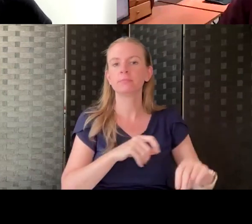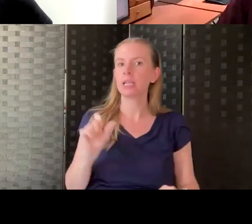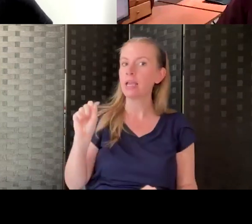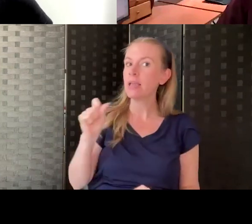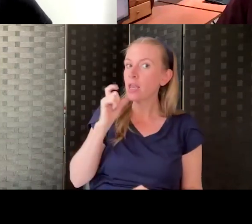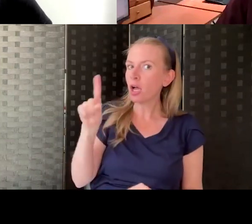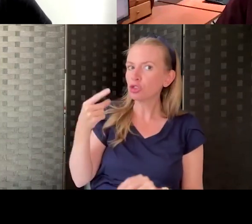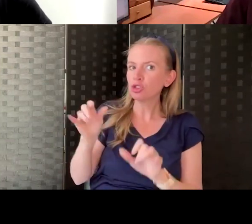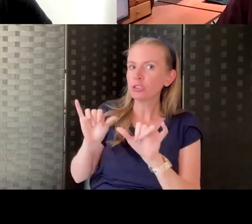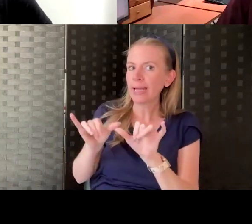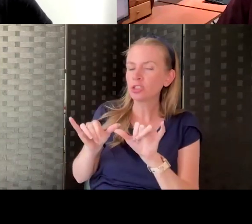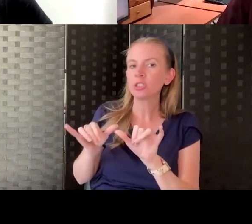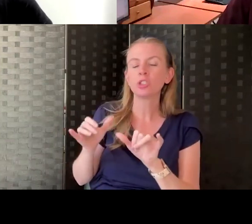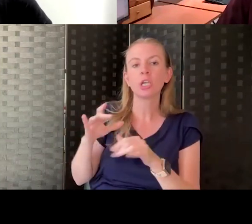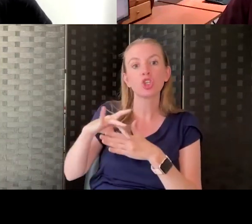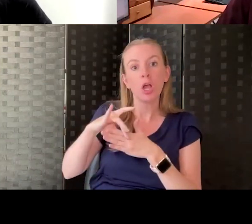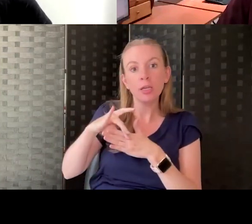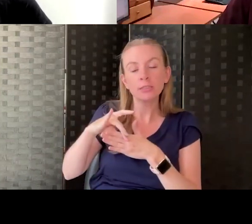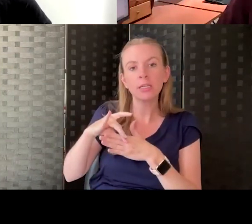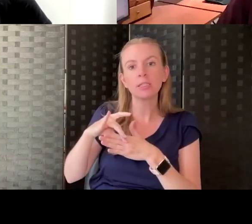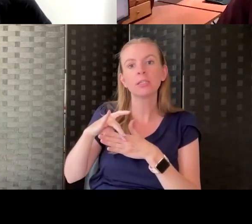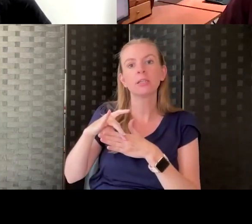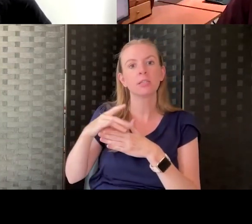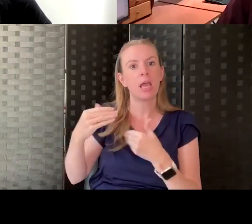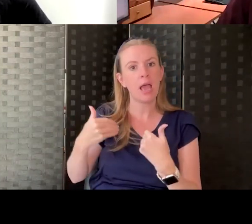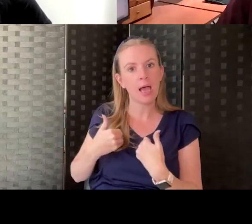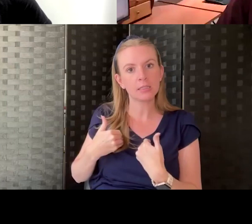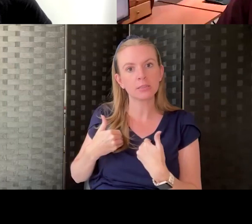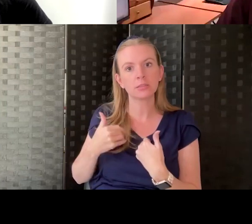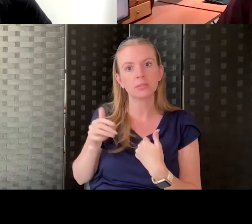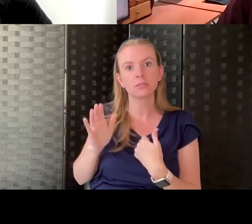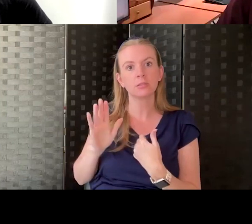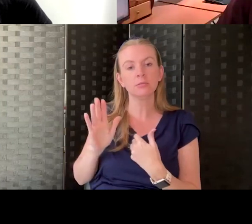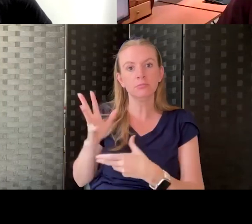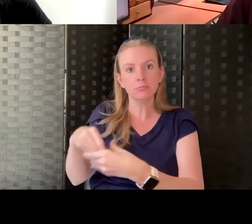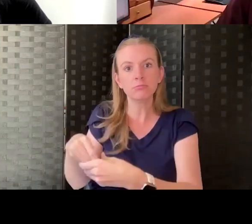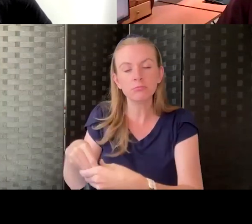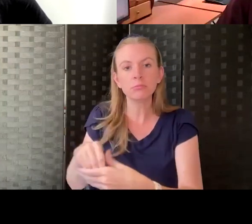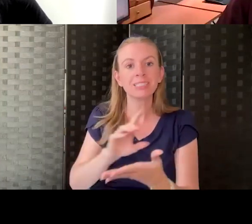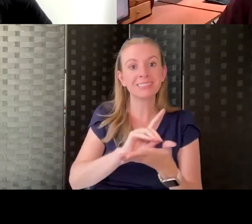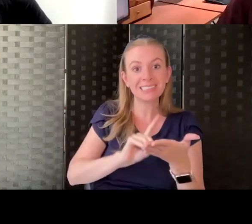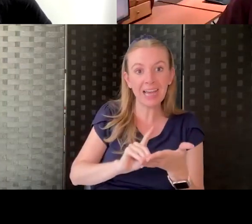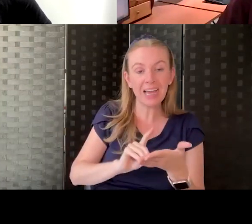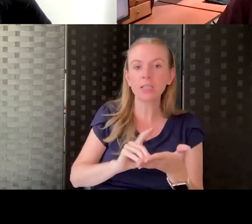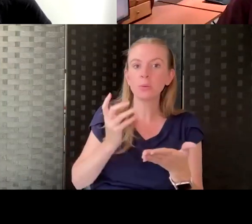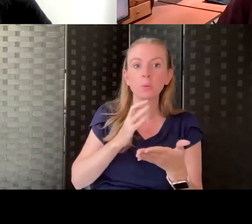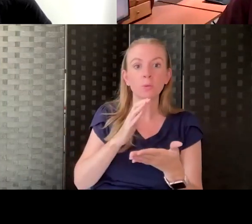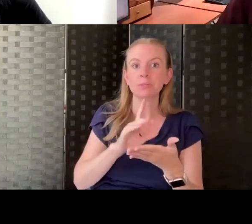Like I said, content definitely has their hands in it. Design has their hands in it,